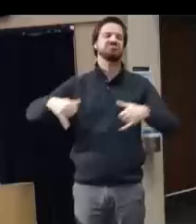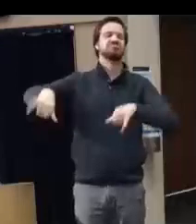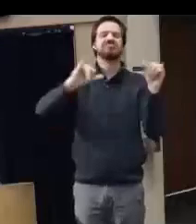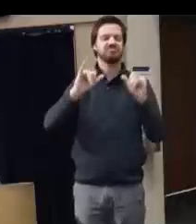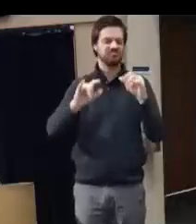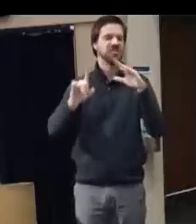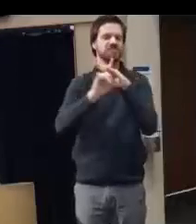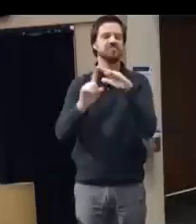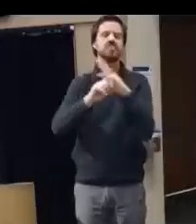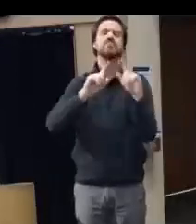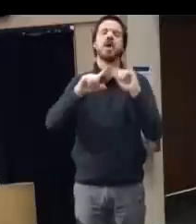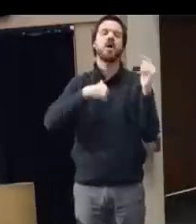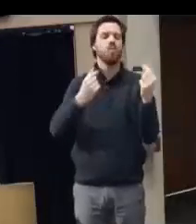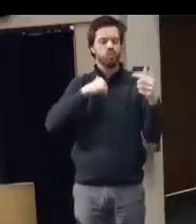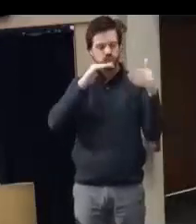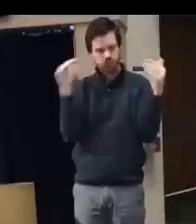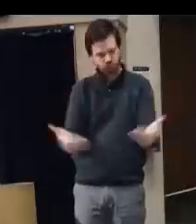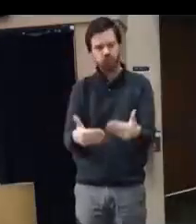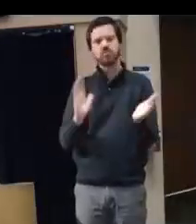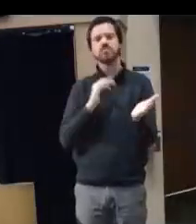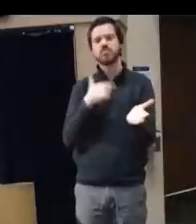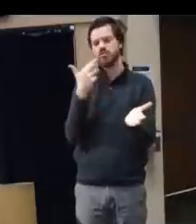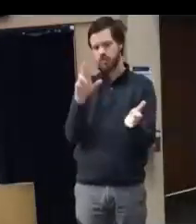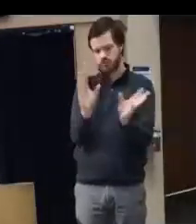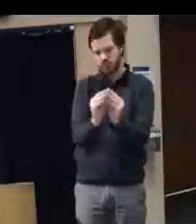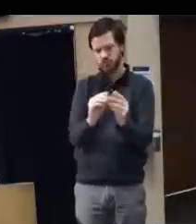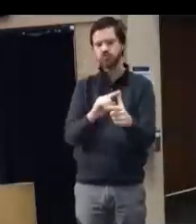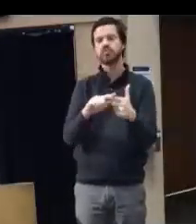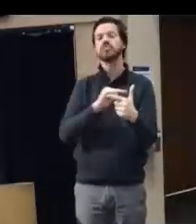um but I'm going to be introducing today's uh Grand round session and my colleague Joy Choy